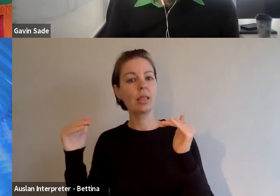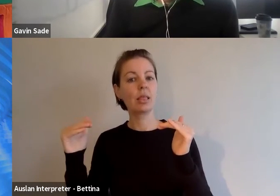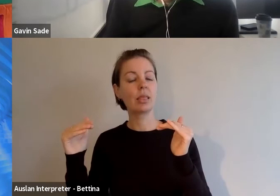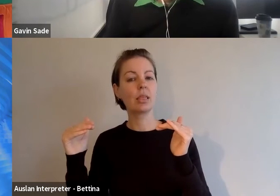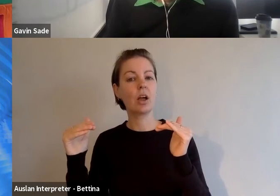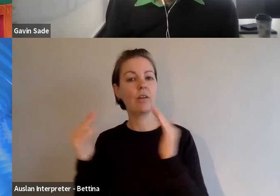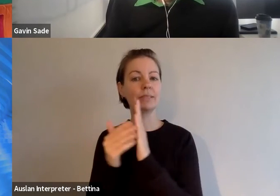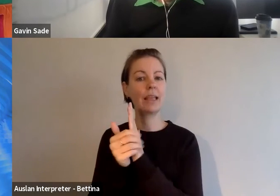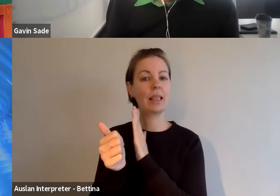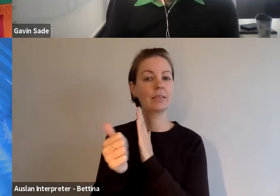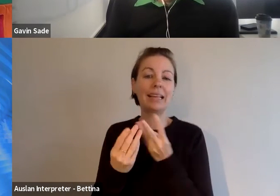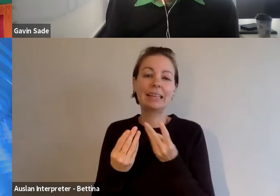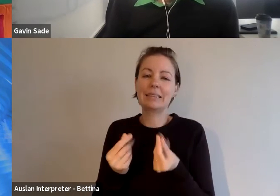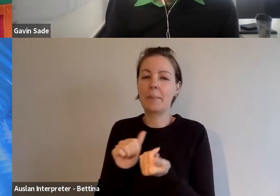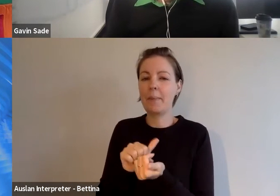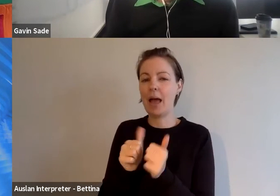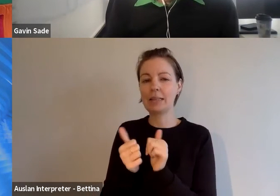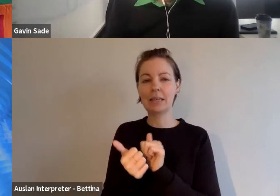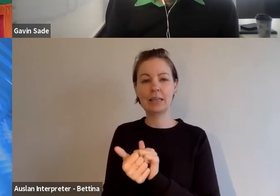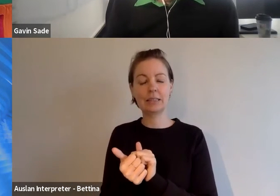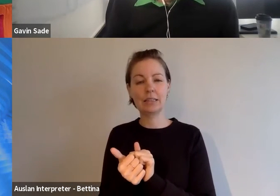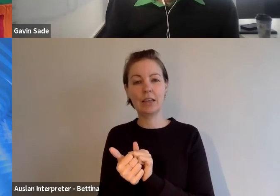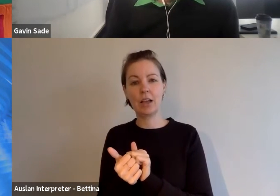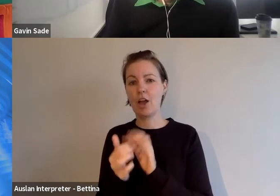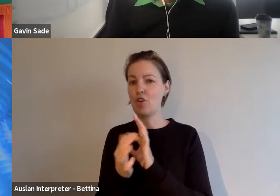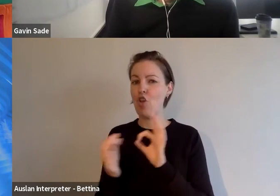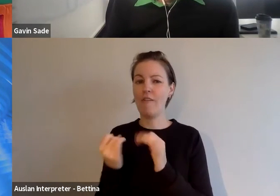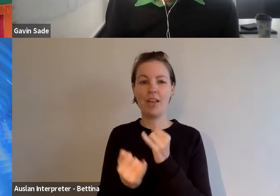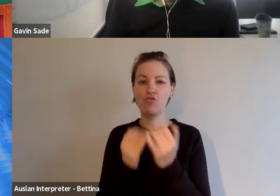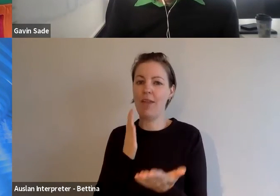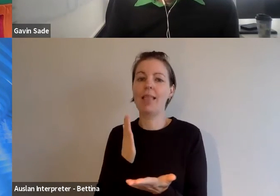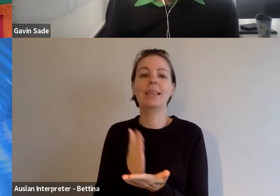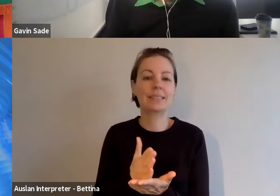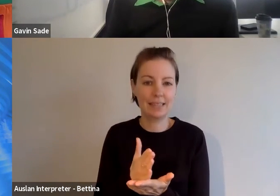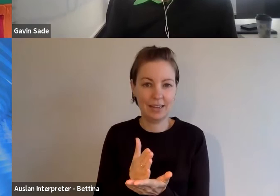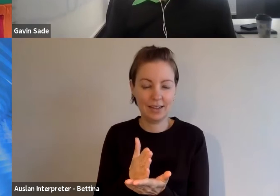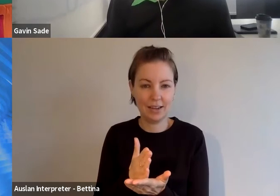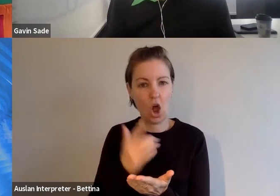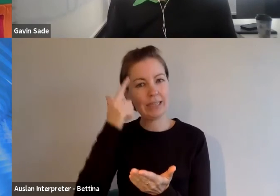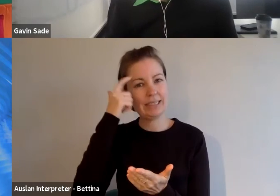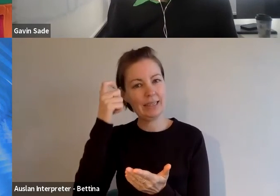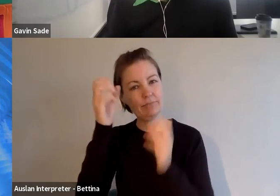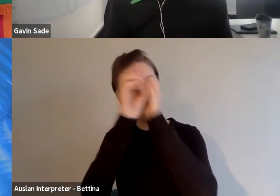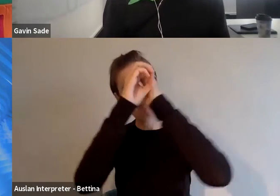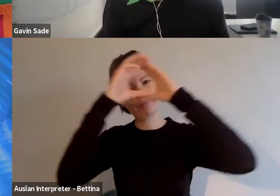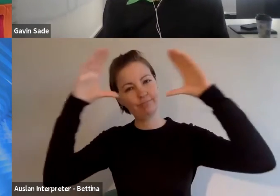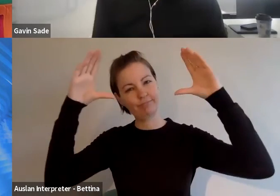We did have some partners who have very unrealistic expectations of what would constitute being ready